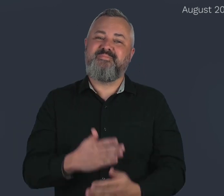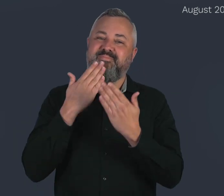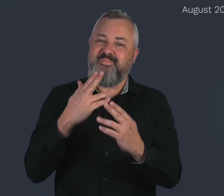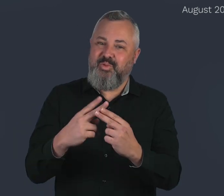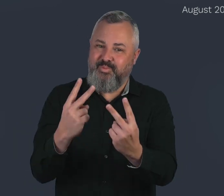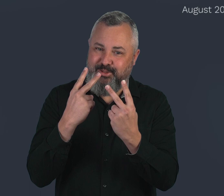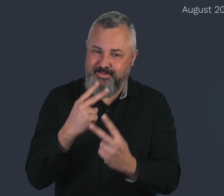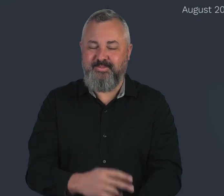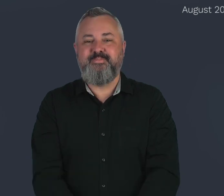Thank you for watching.